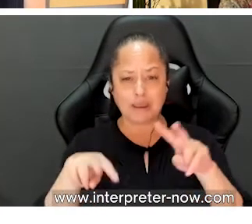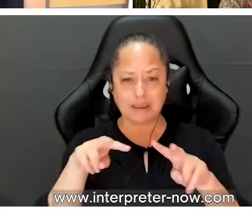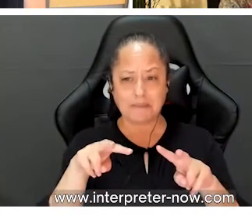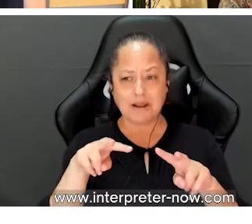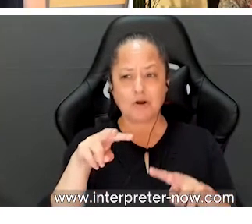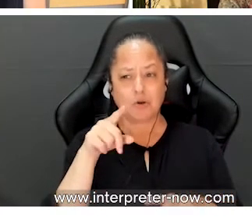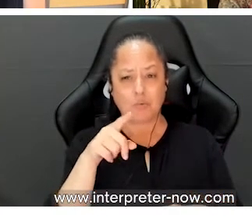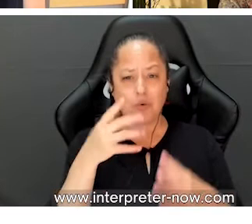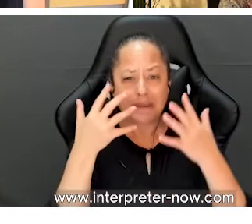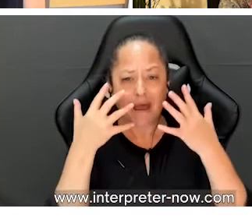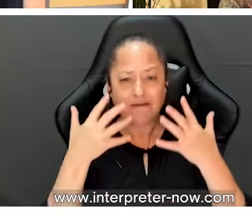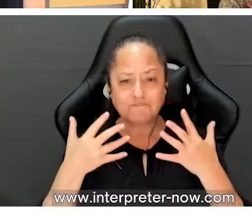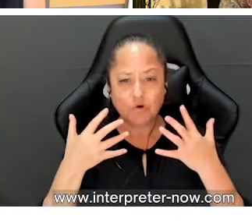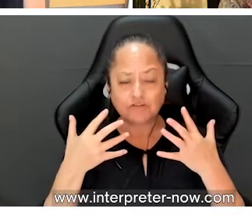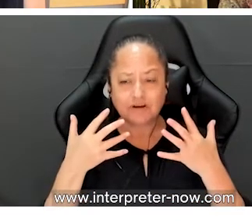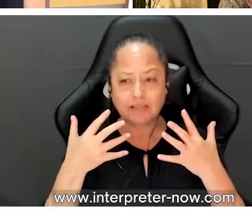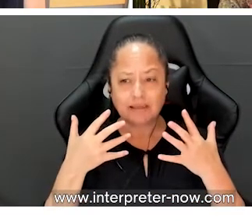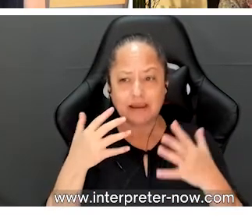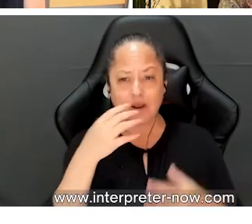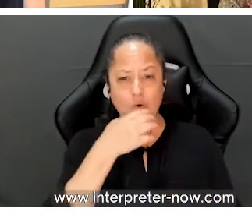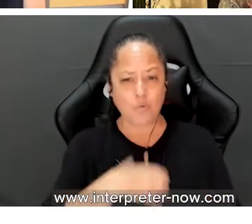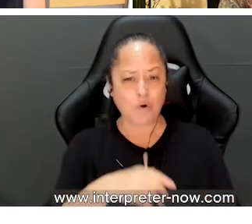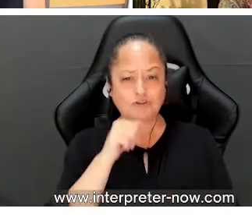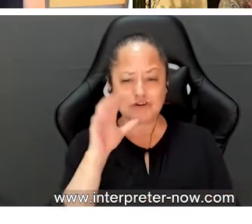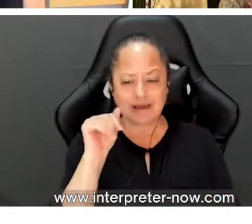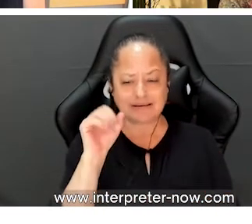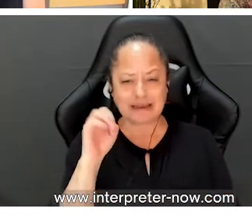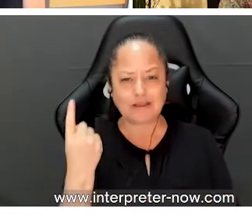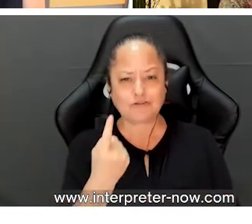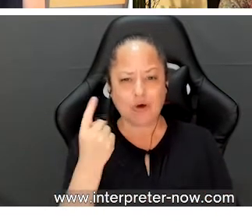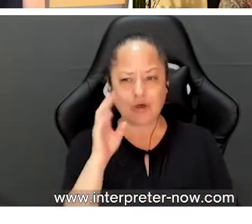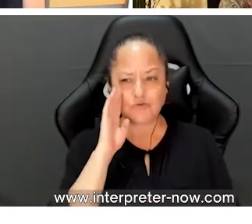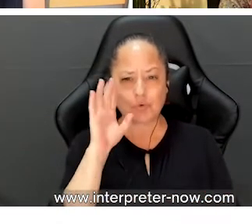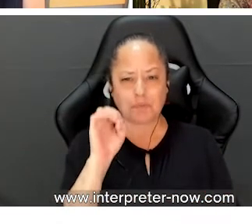Unfortunately, I wish this wasn't the case, but there are always going to be the newest,